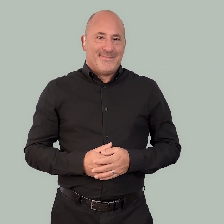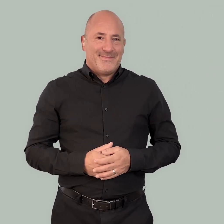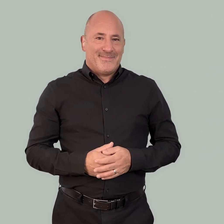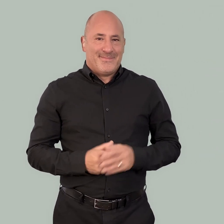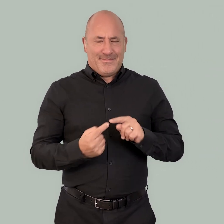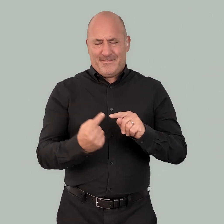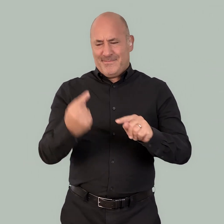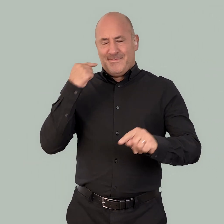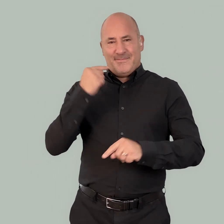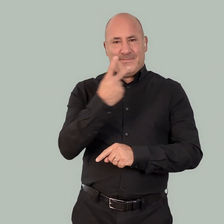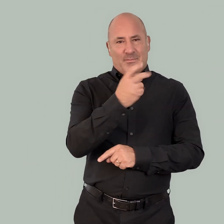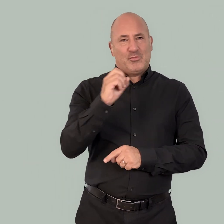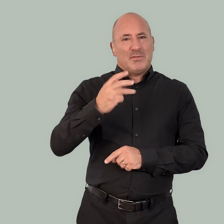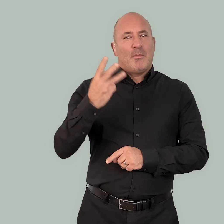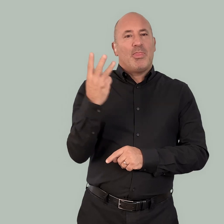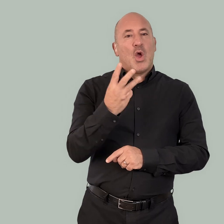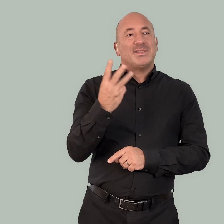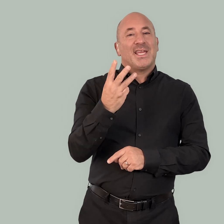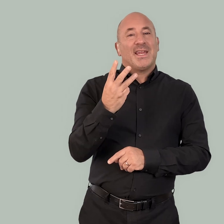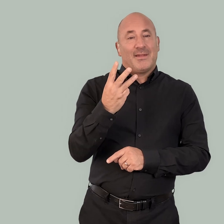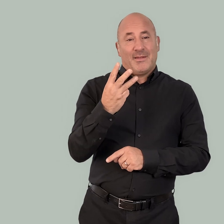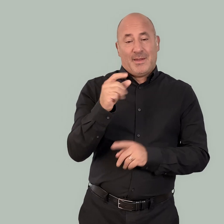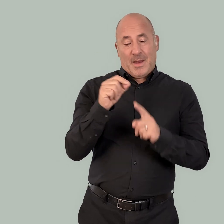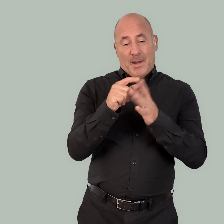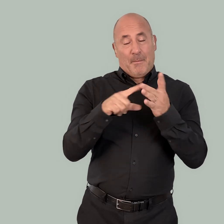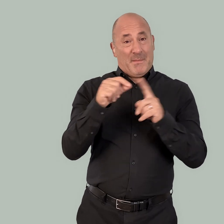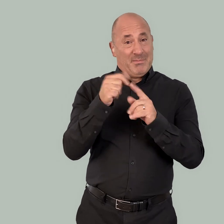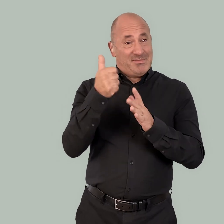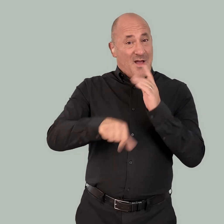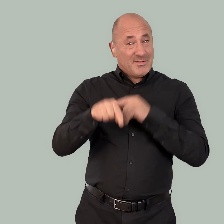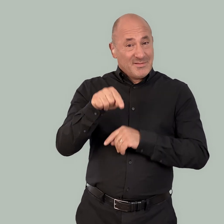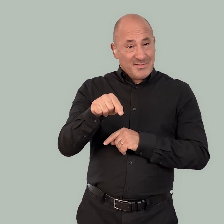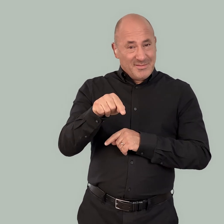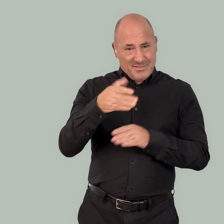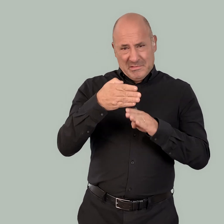PIP was first introduced in 2013,